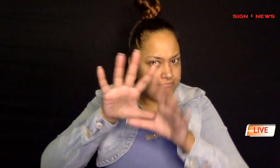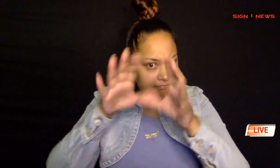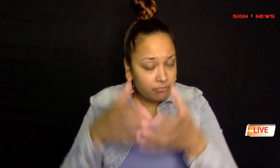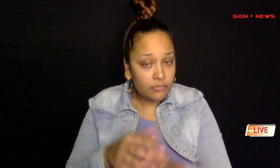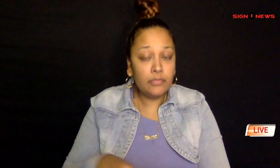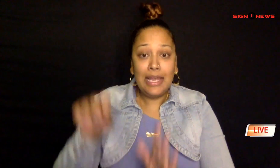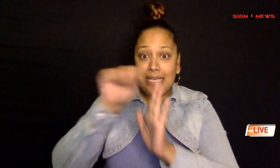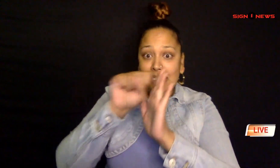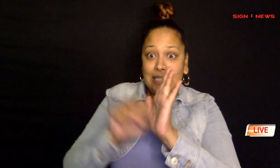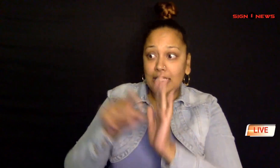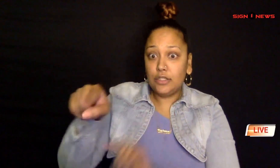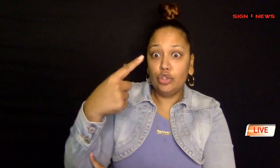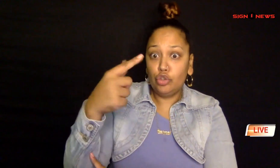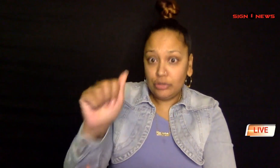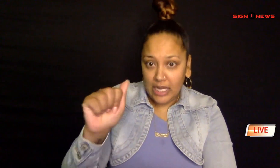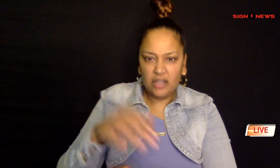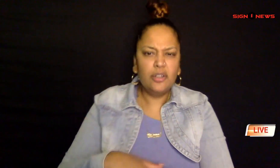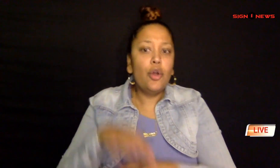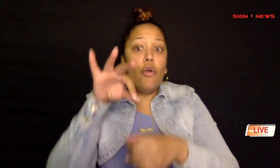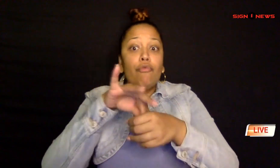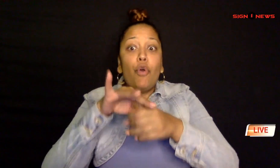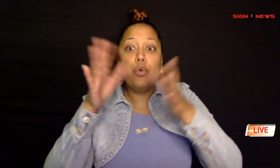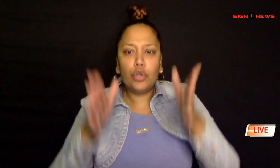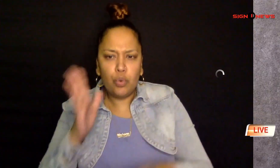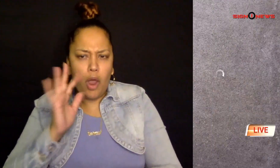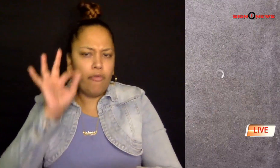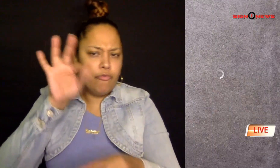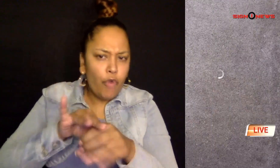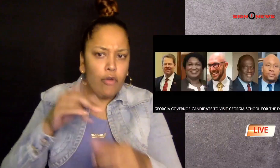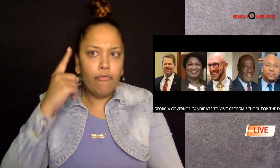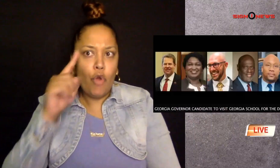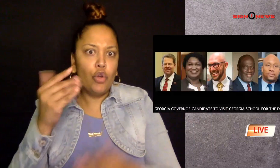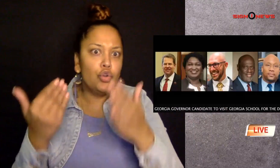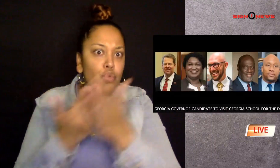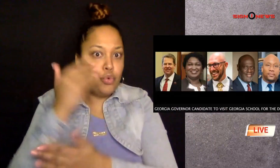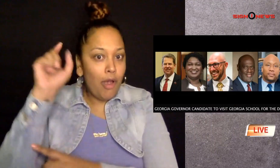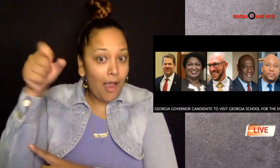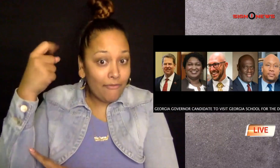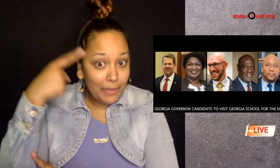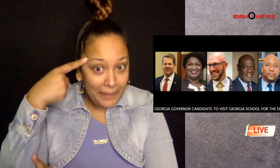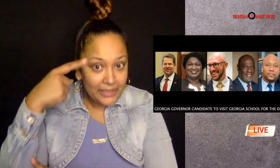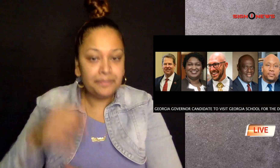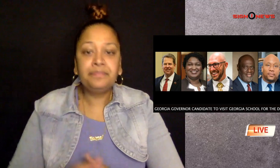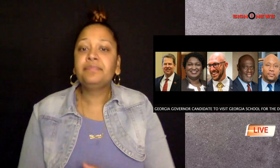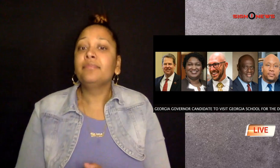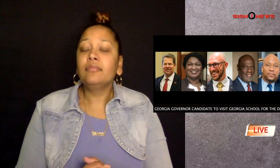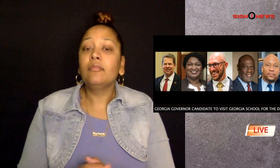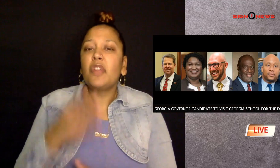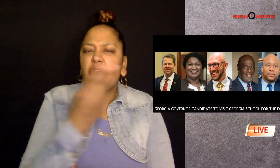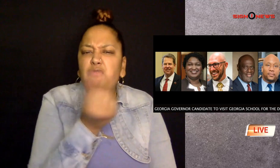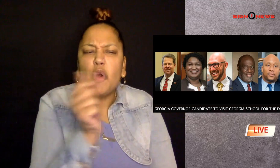in the state of Georgia voters will be voting for a new governor